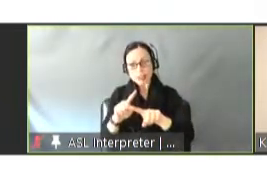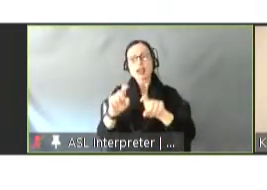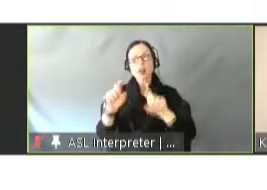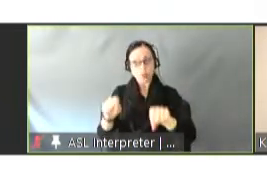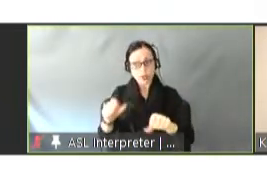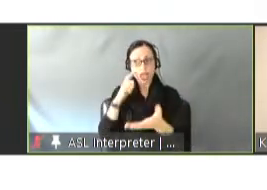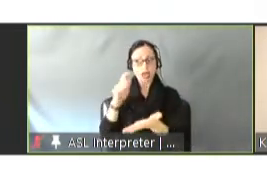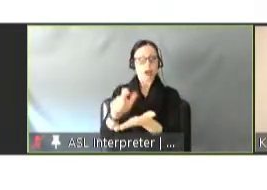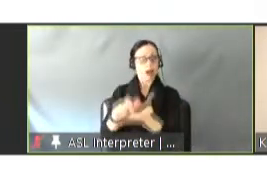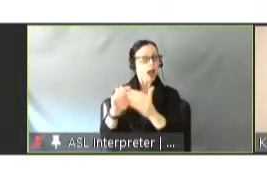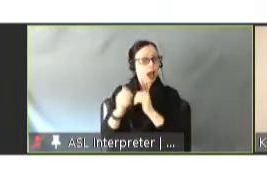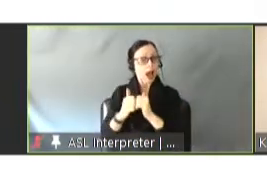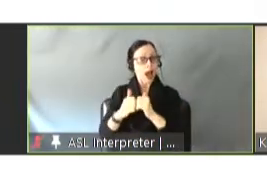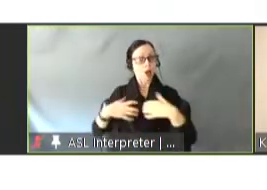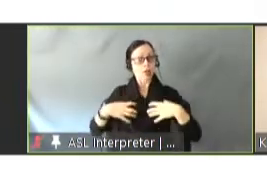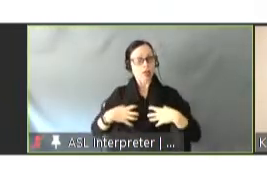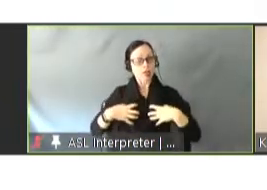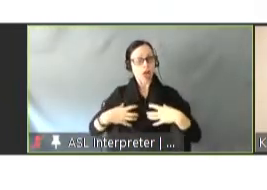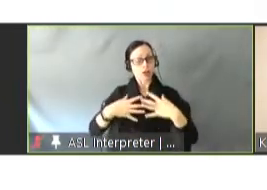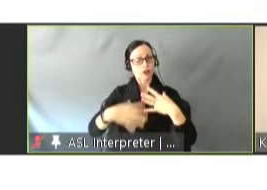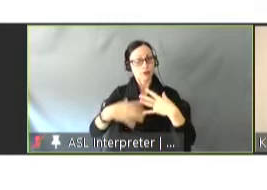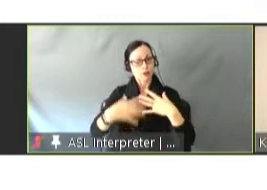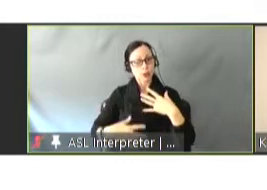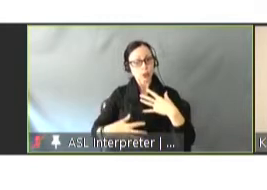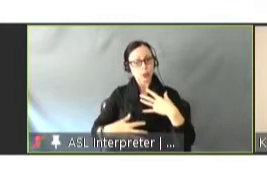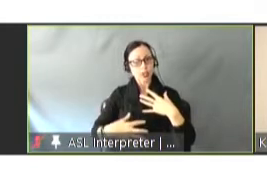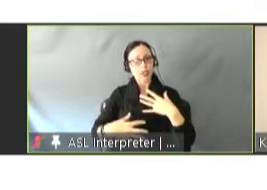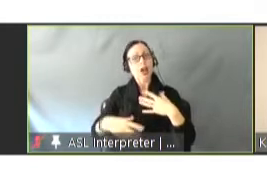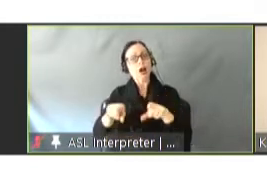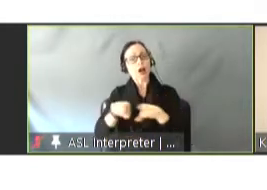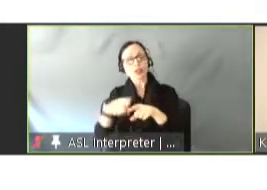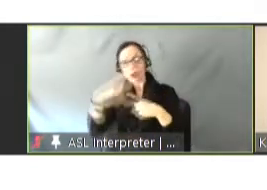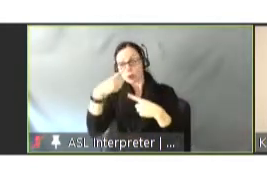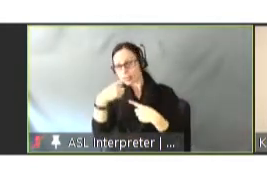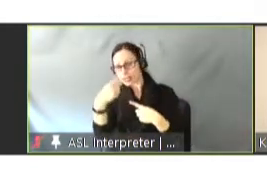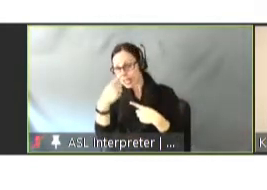the lung fluid in the bowel and then also in the nasal washes has this dose dependency as well.